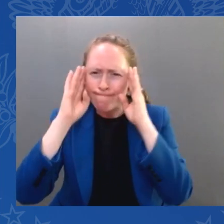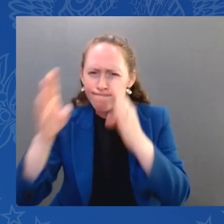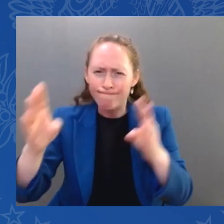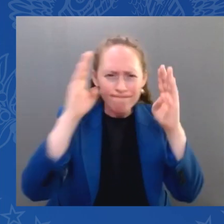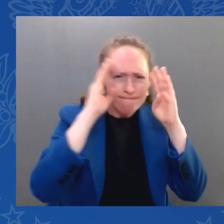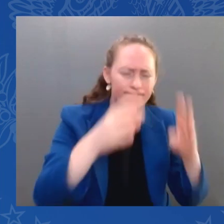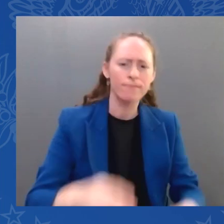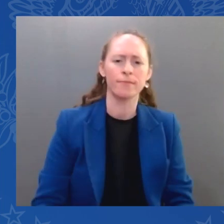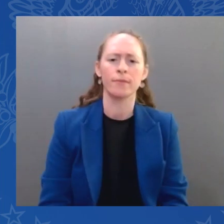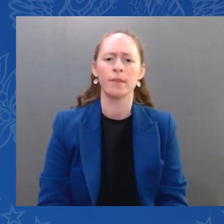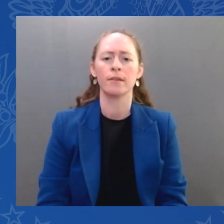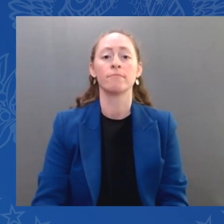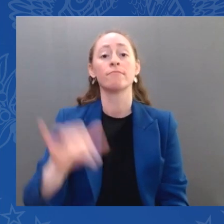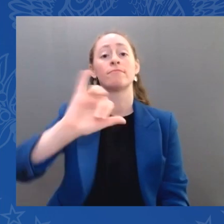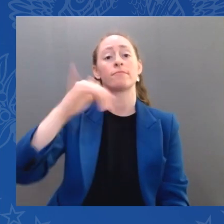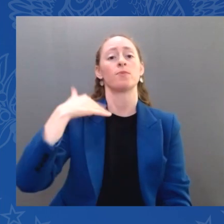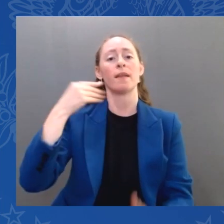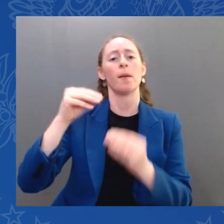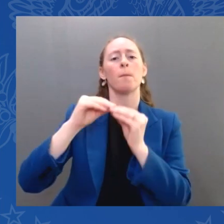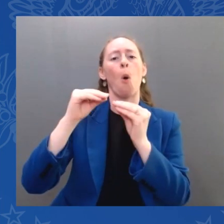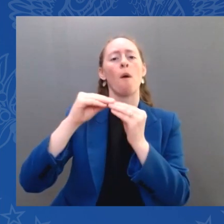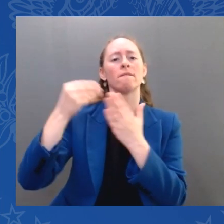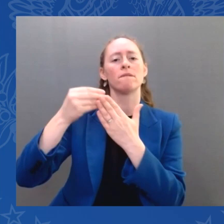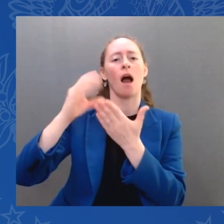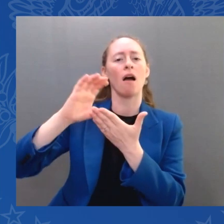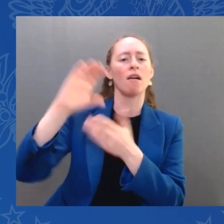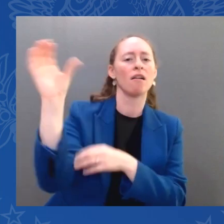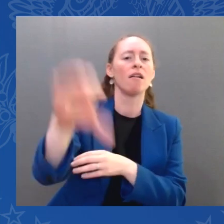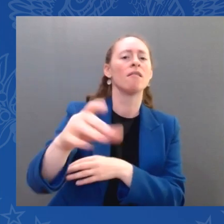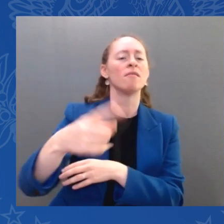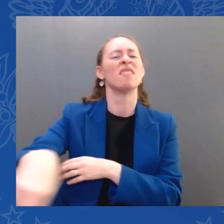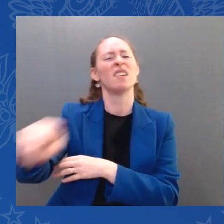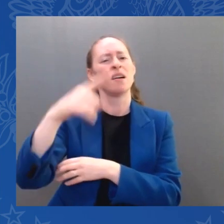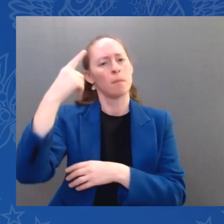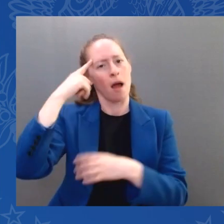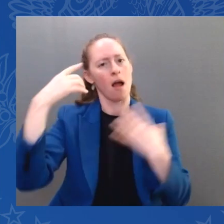including the trauma experienced by the survivors of gun violence.